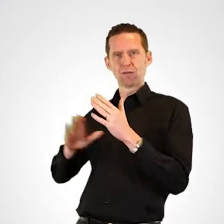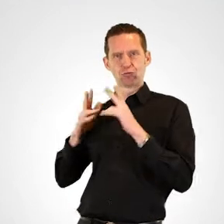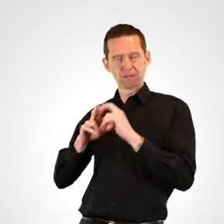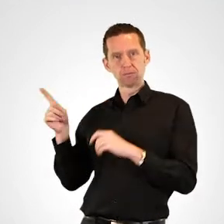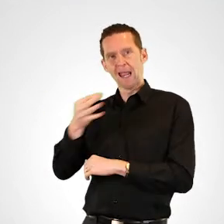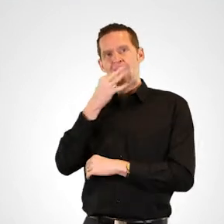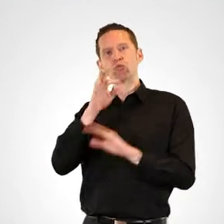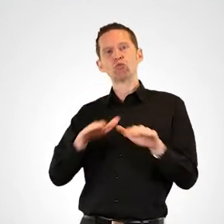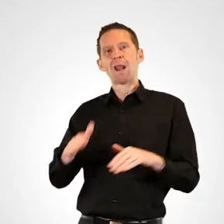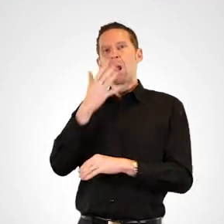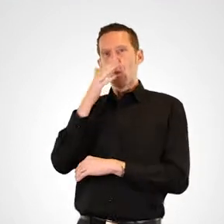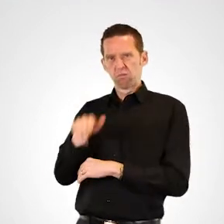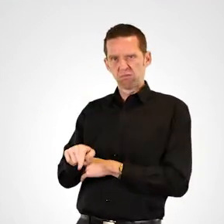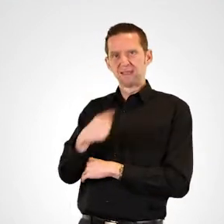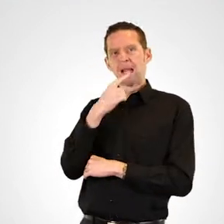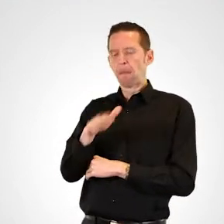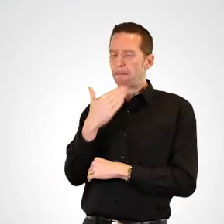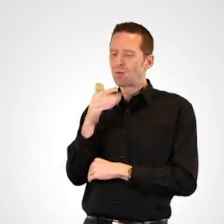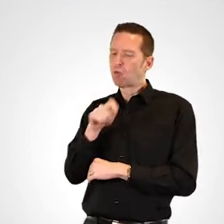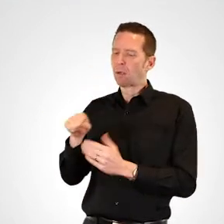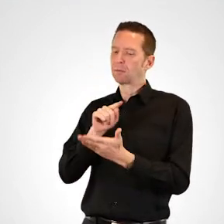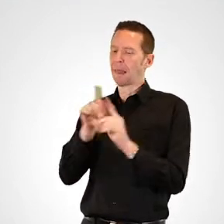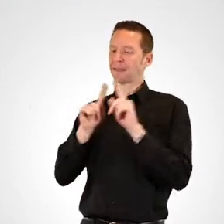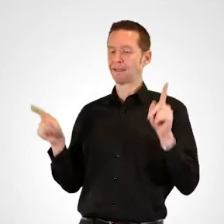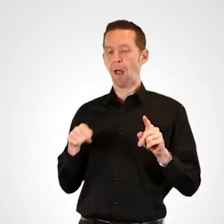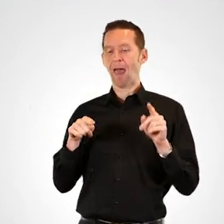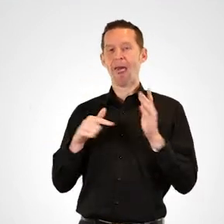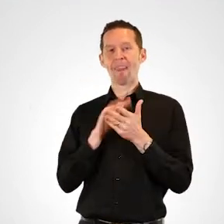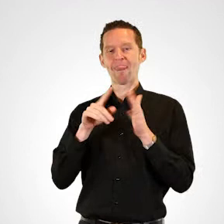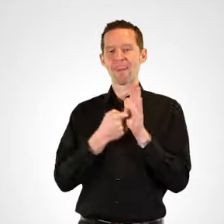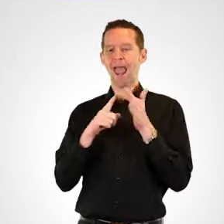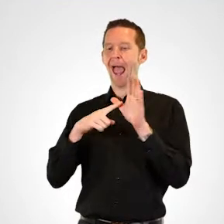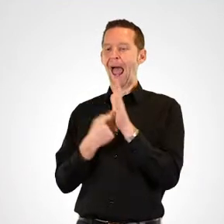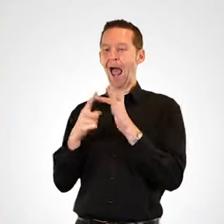where when you ask children of this age to write the sentence, "There are no birds,"